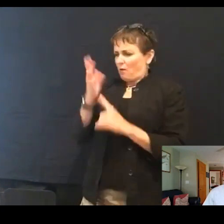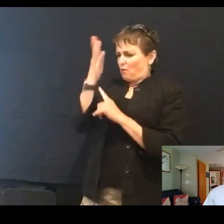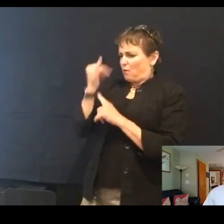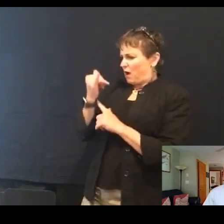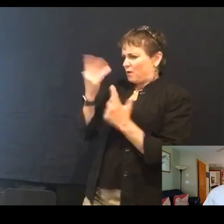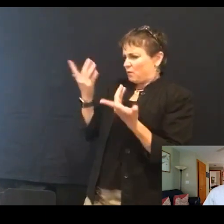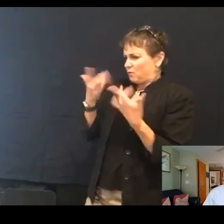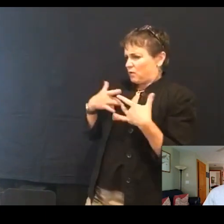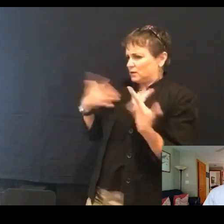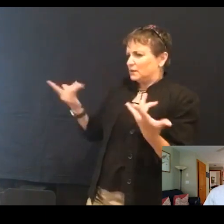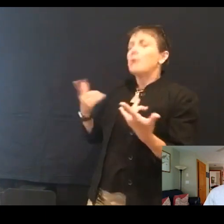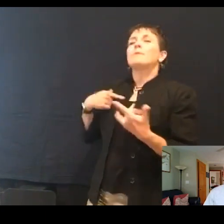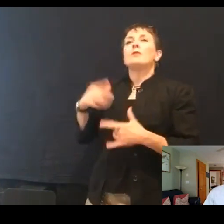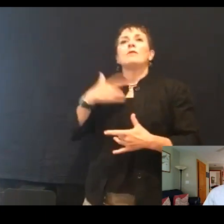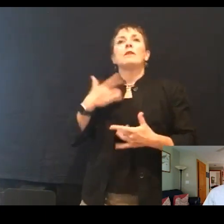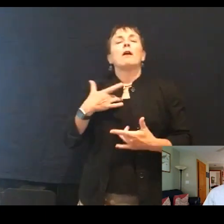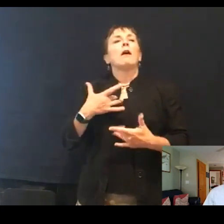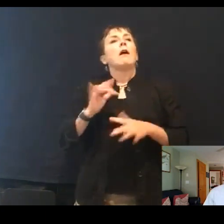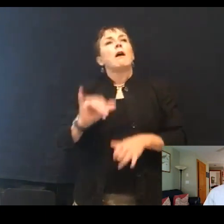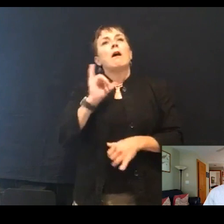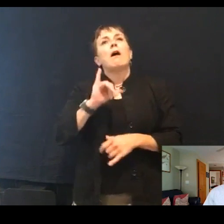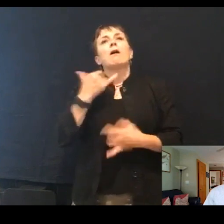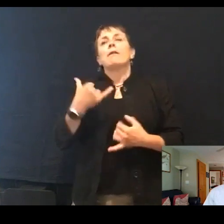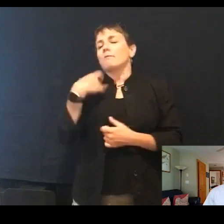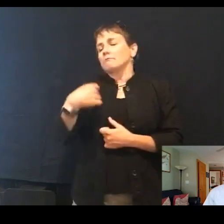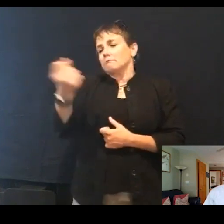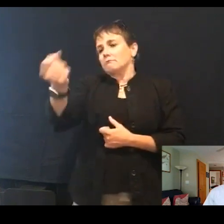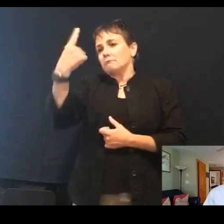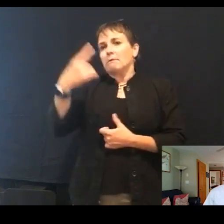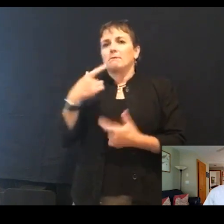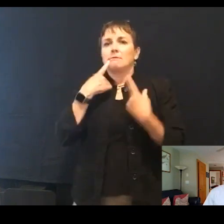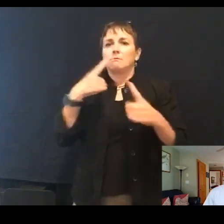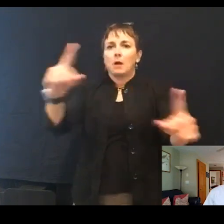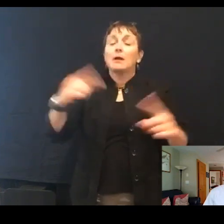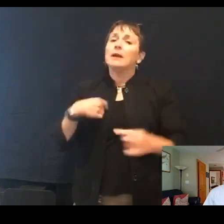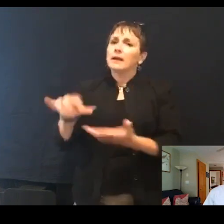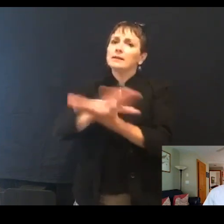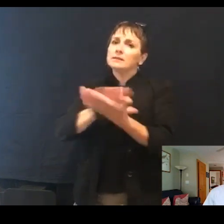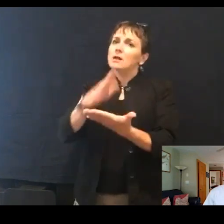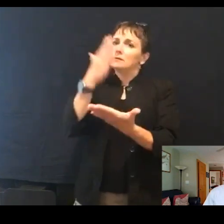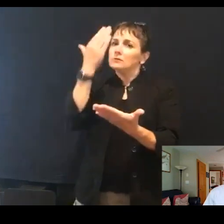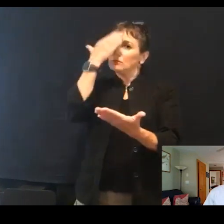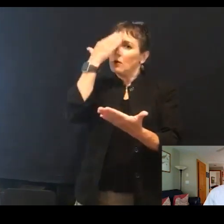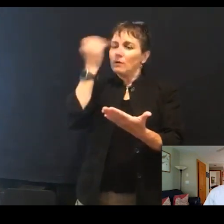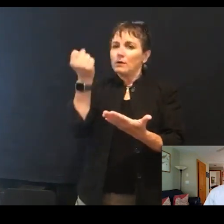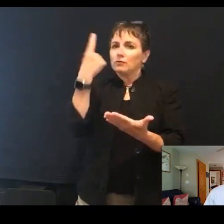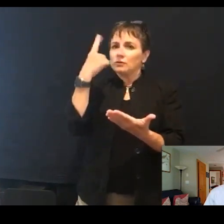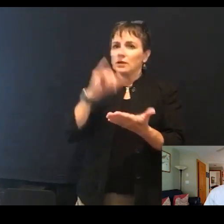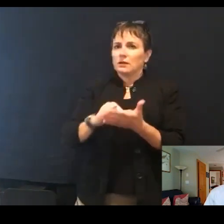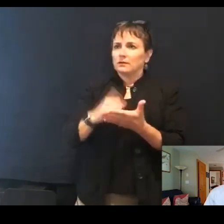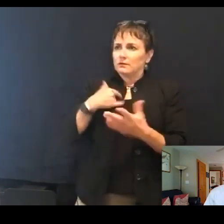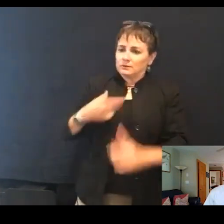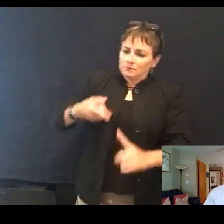about the certainty, you now know what it is that's causing your disease. And that's always nice to know that there's actually a cause